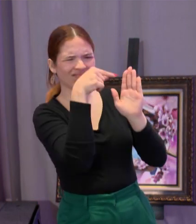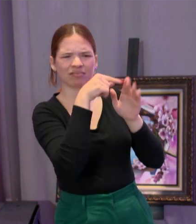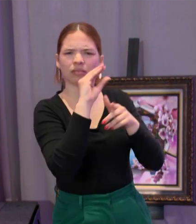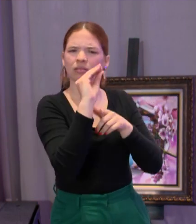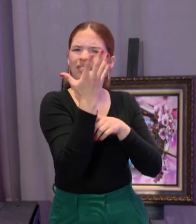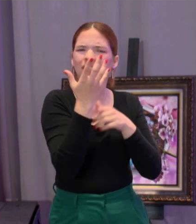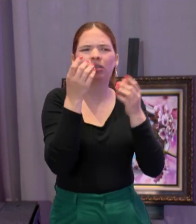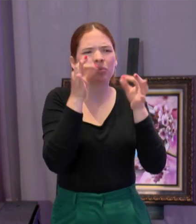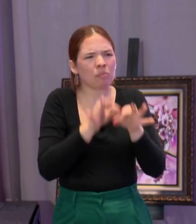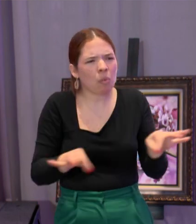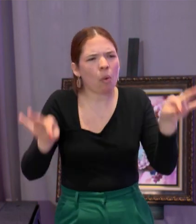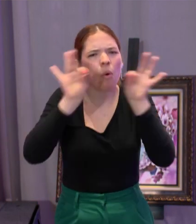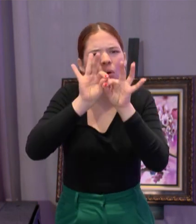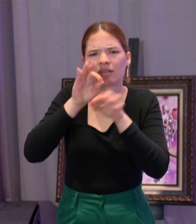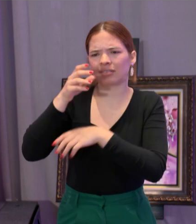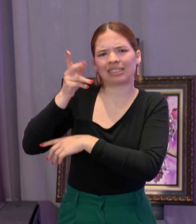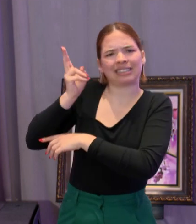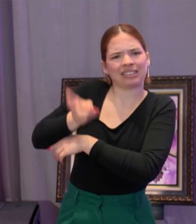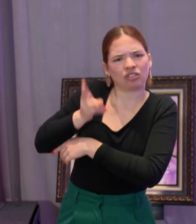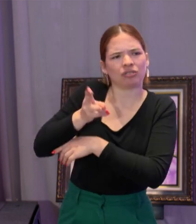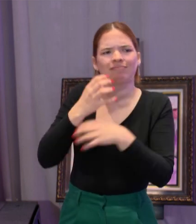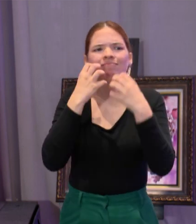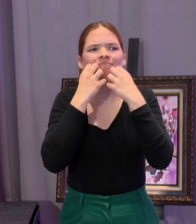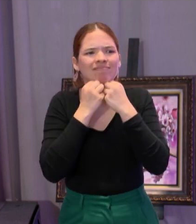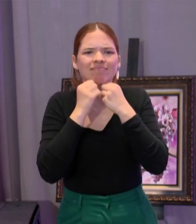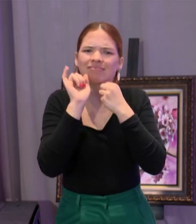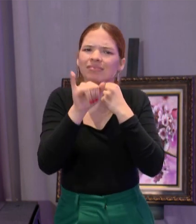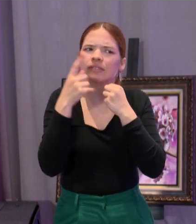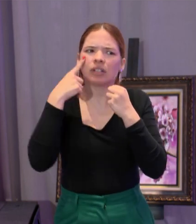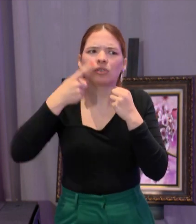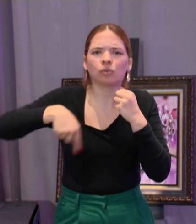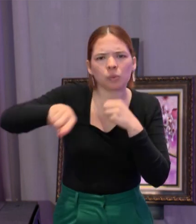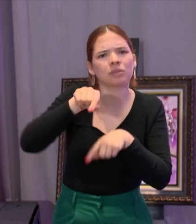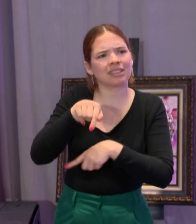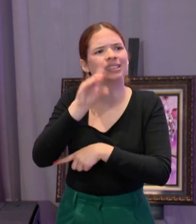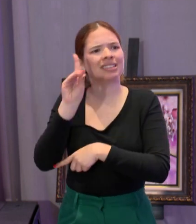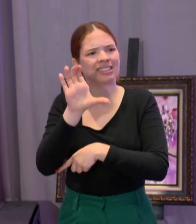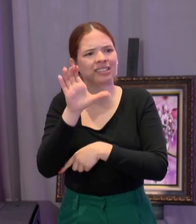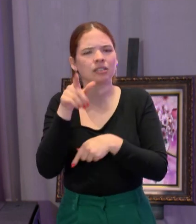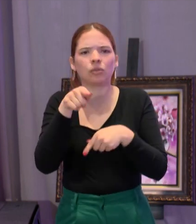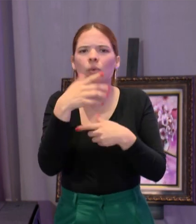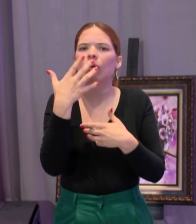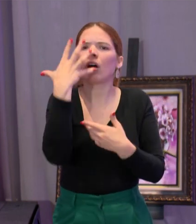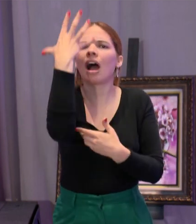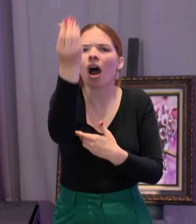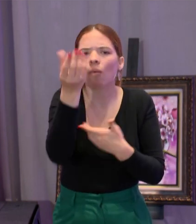THE TREES, AND WHAT IT MEANS TO THE CITY. THEY'LL BE ACTUALLY WORKING WITH